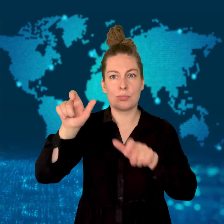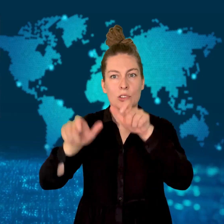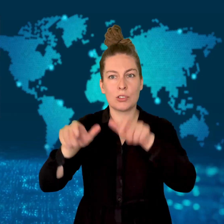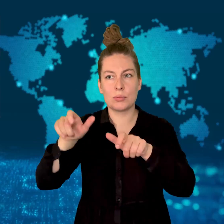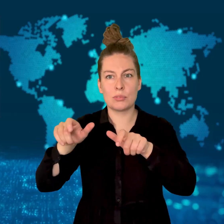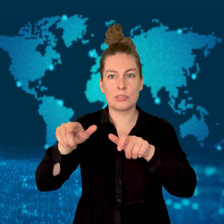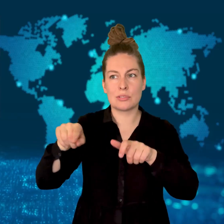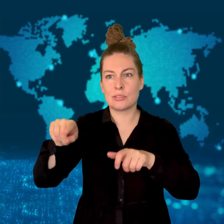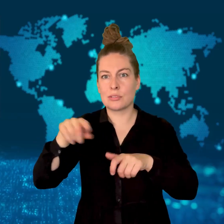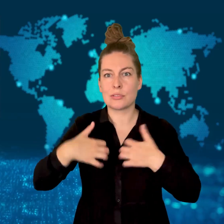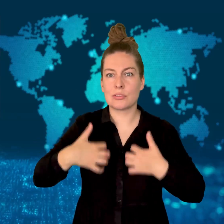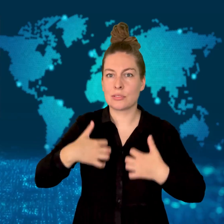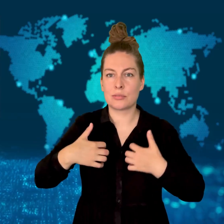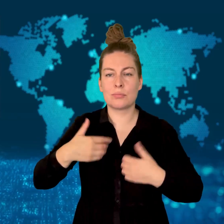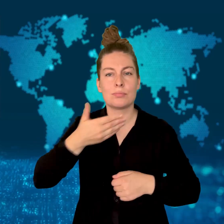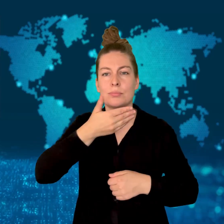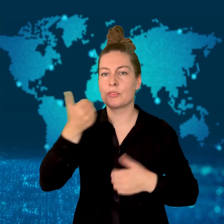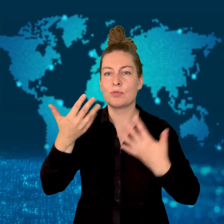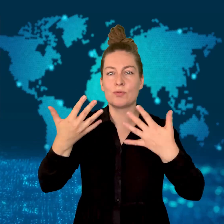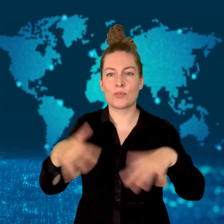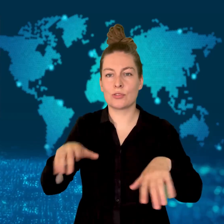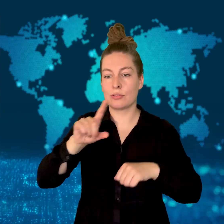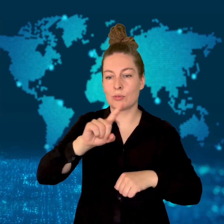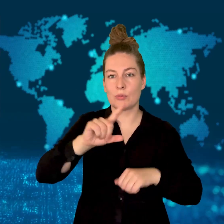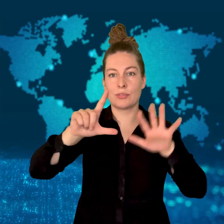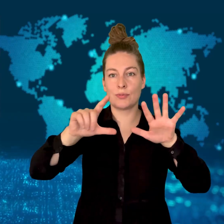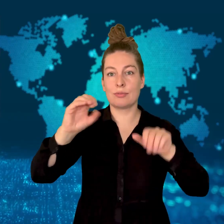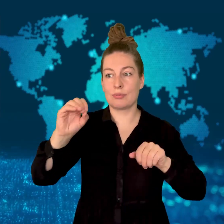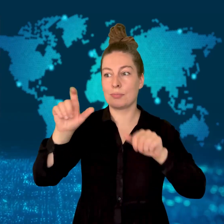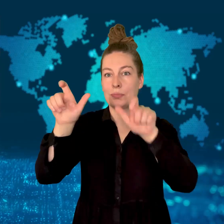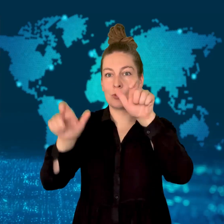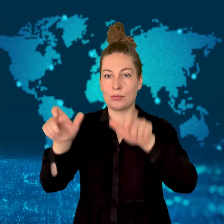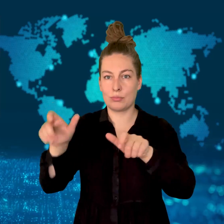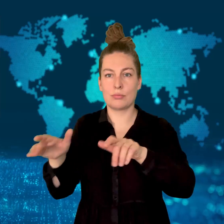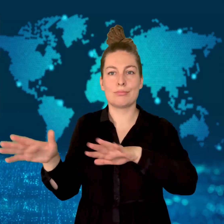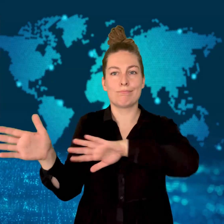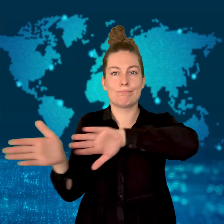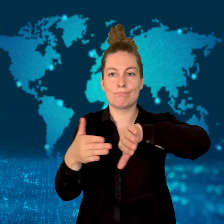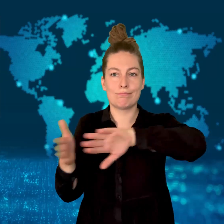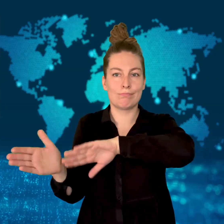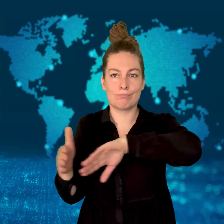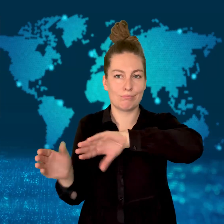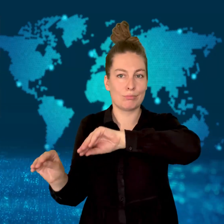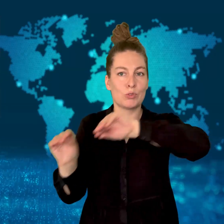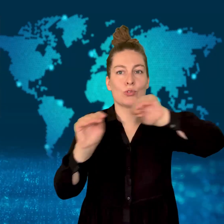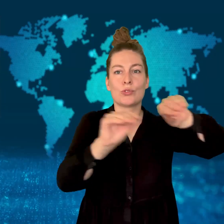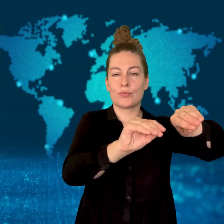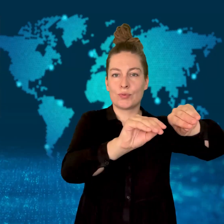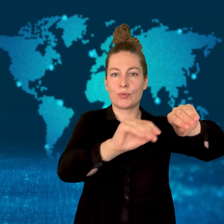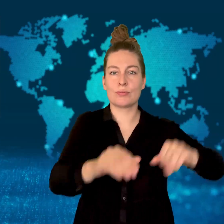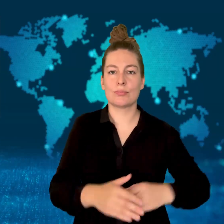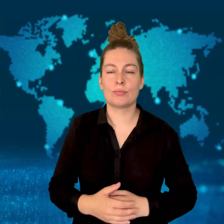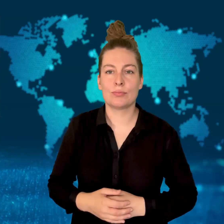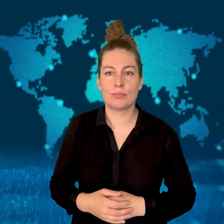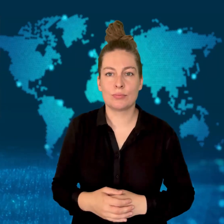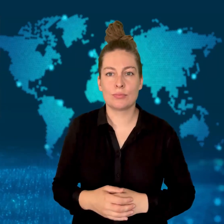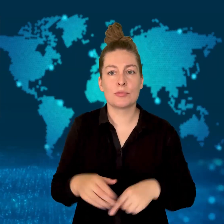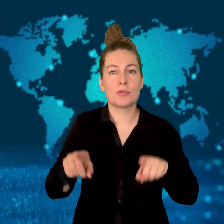Schools were closed as a precaution.